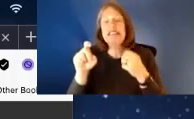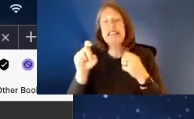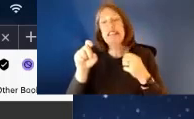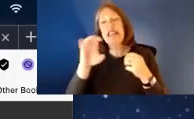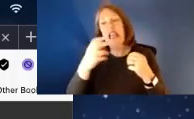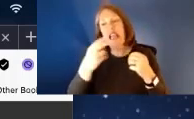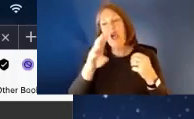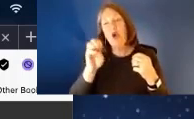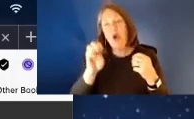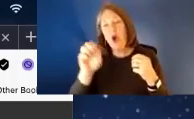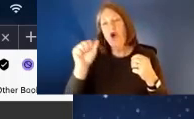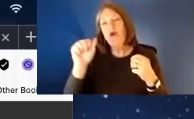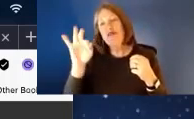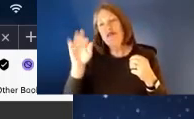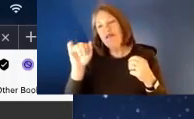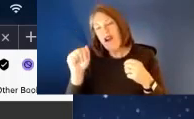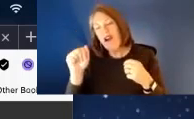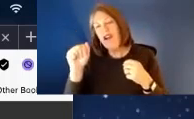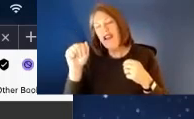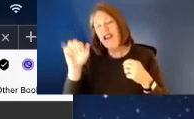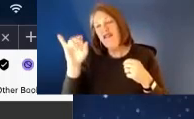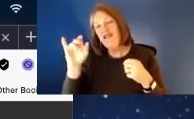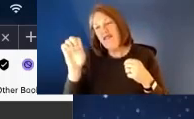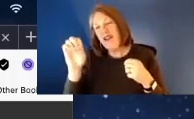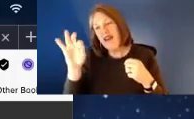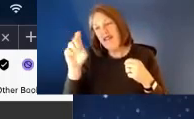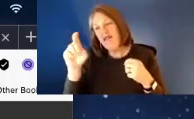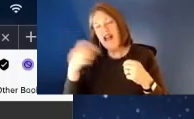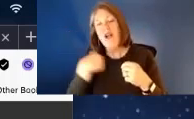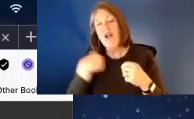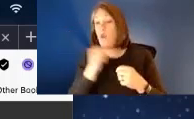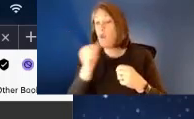Safari. 06:49:54 We do not support Internet explorer.